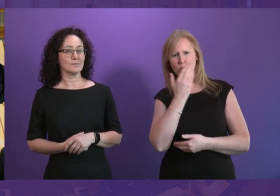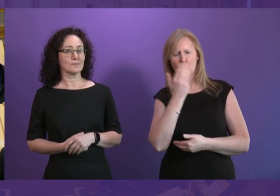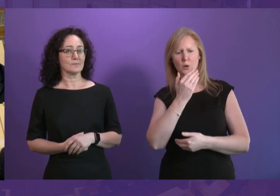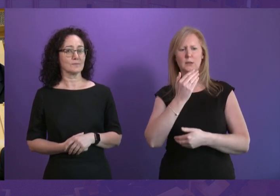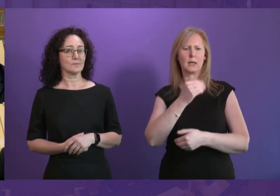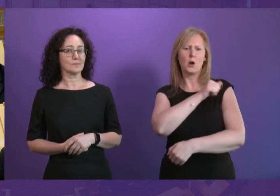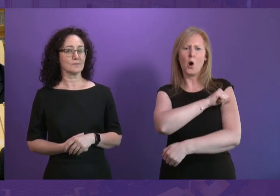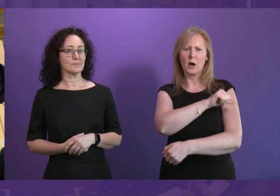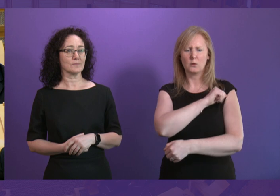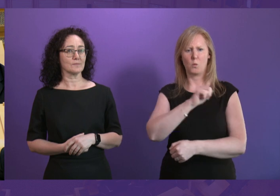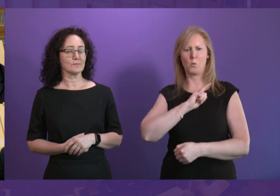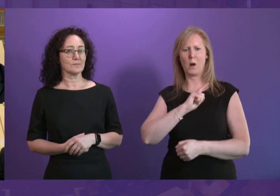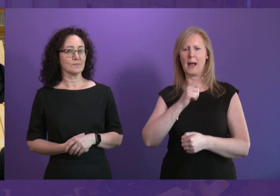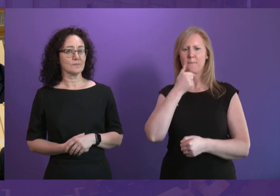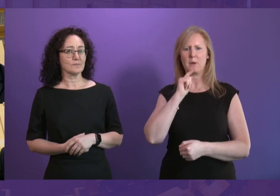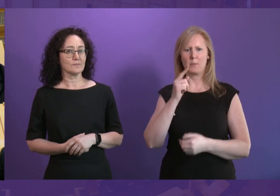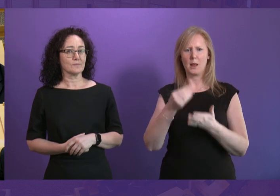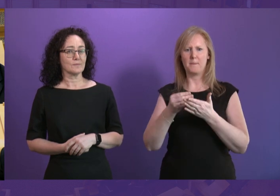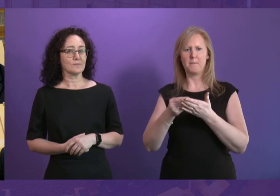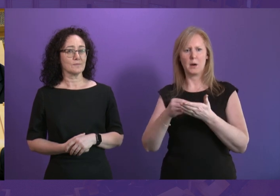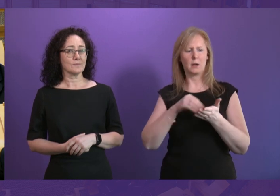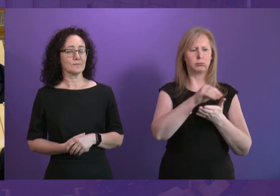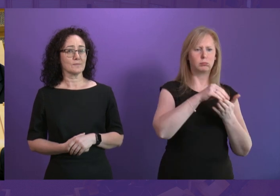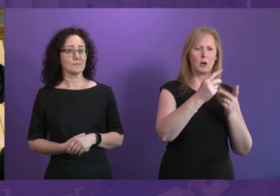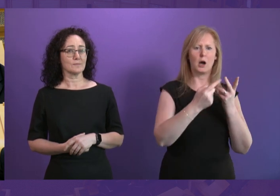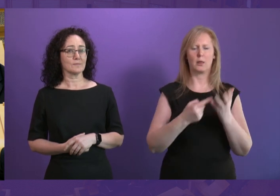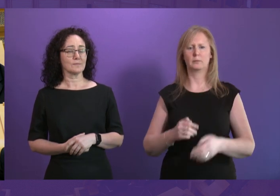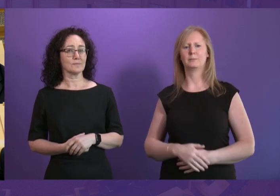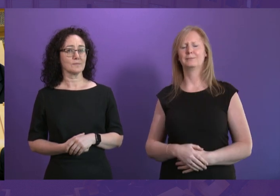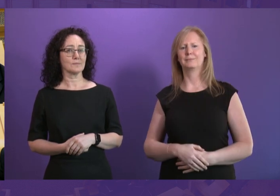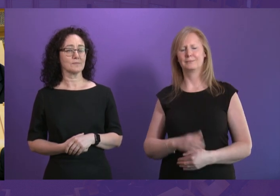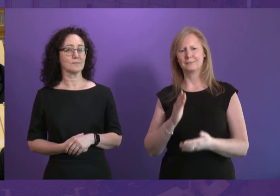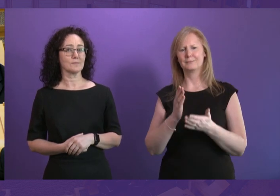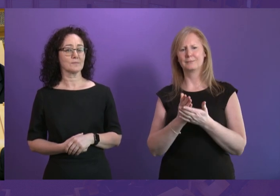money elsewhere. Worst of all, the car park tax says to people across the country who